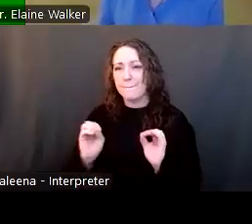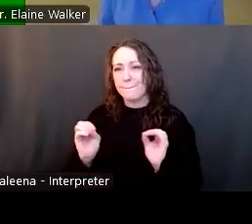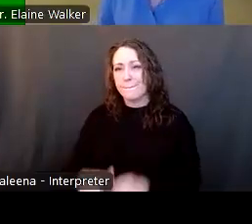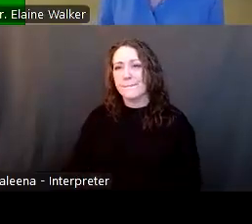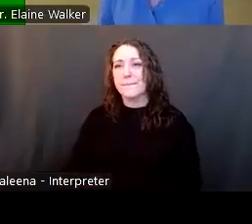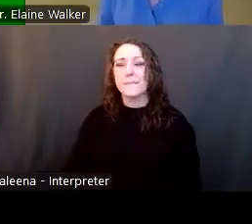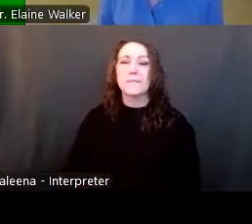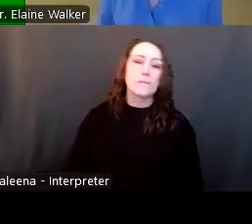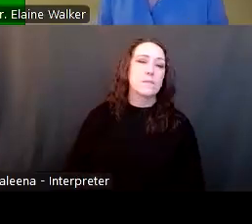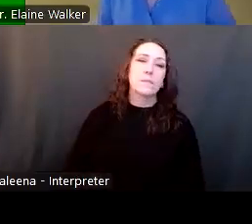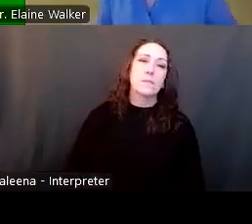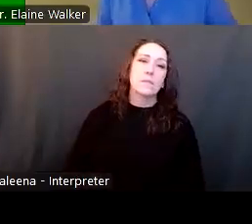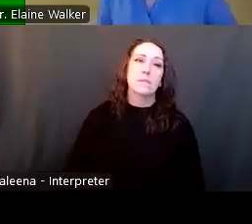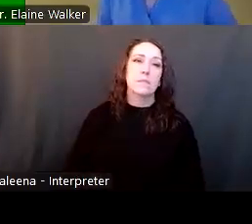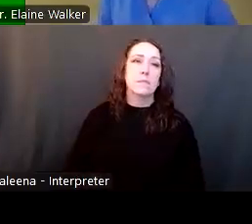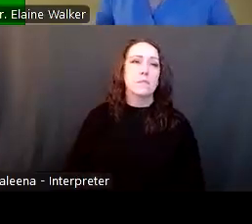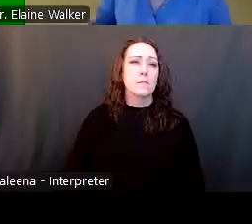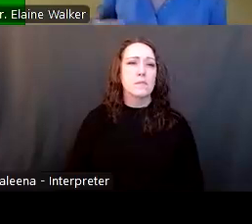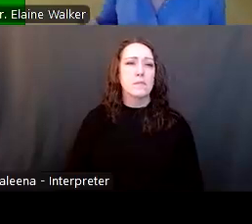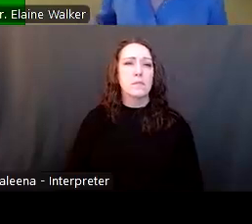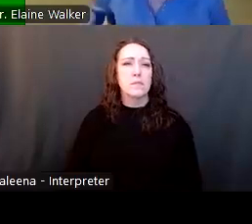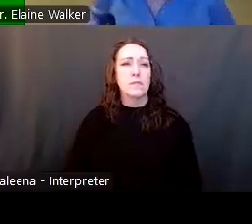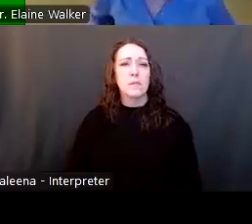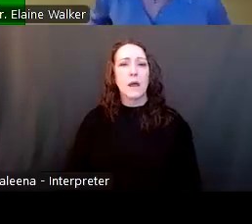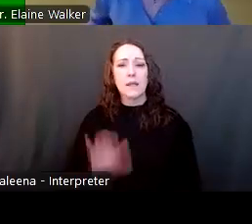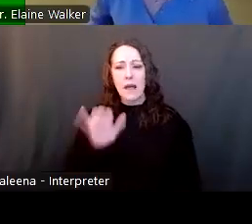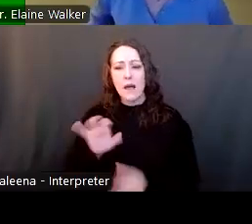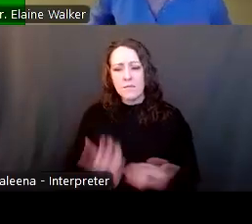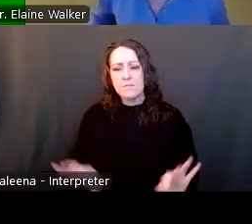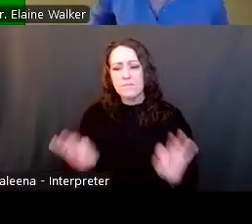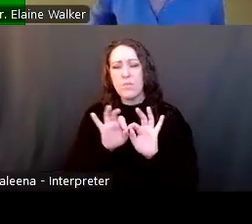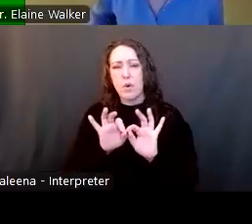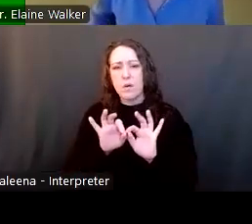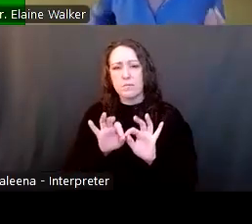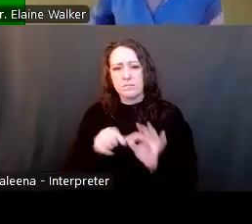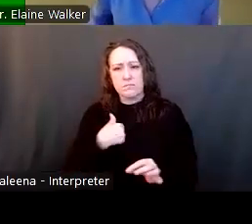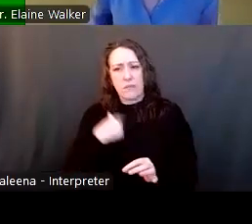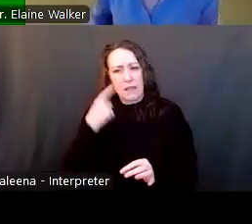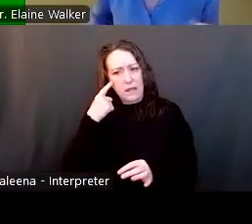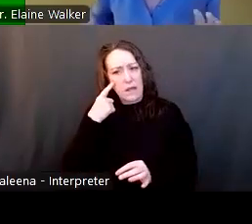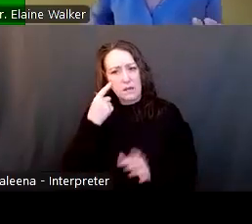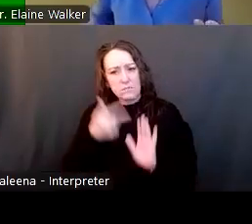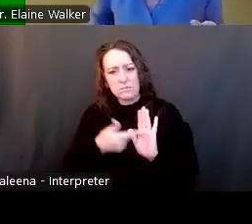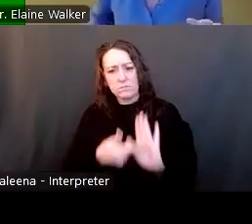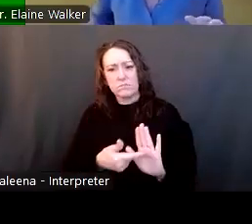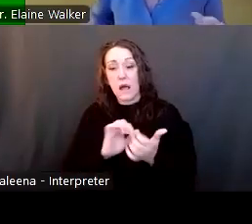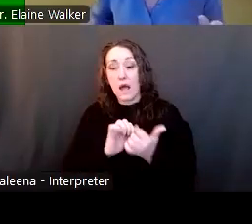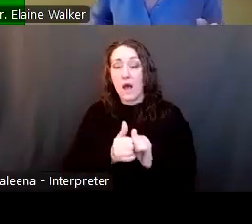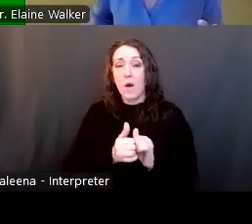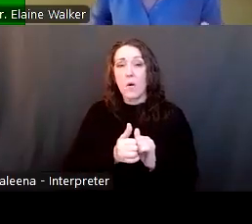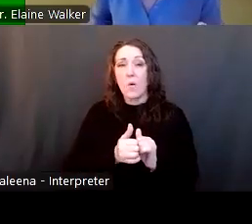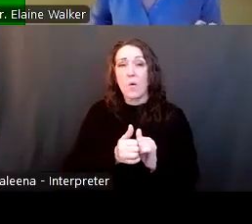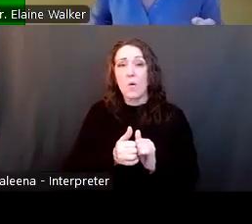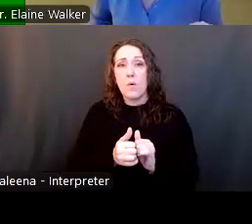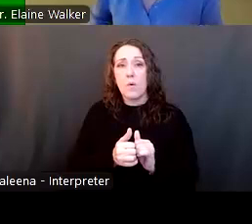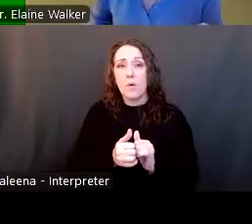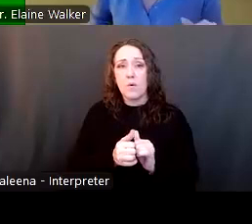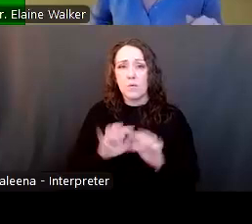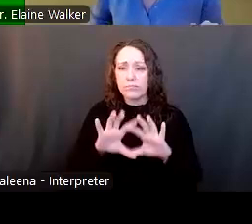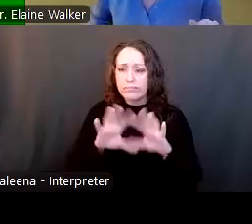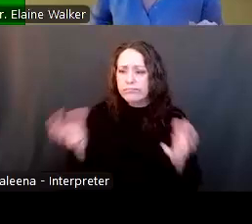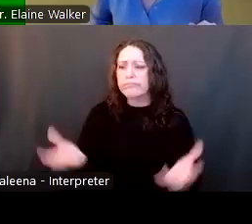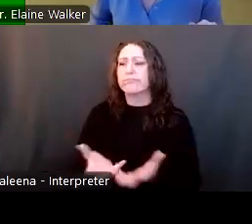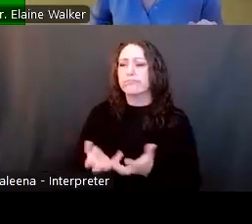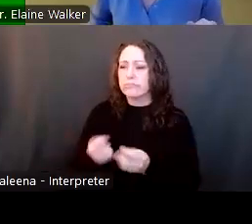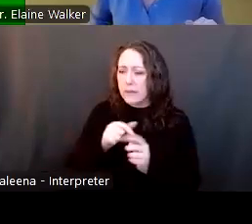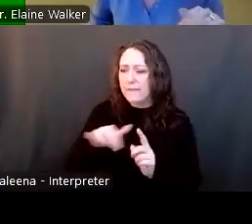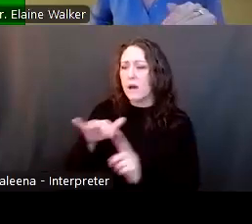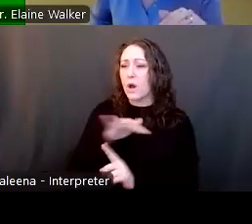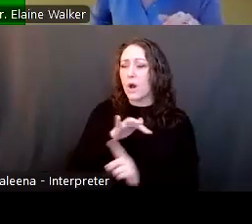um so again this is an important I think indicator of how uh some Global Environmental indices can